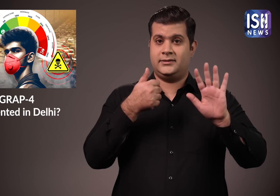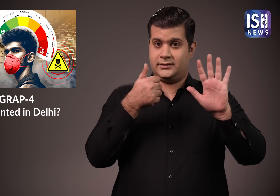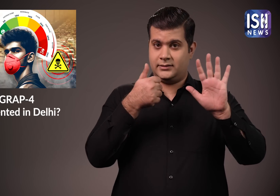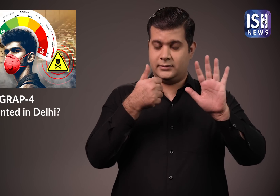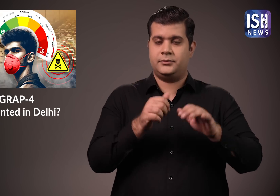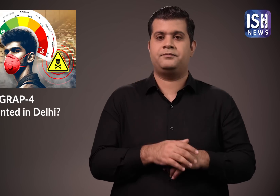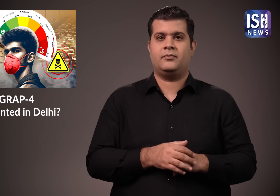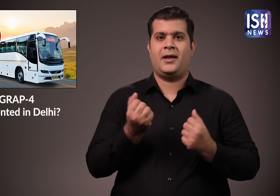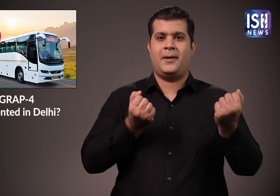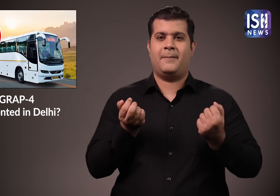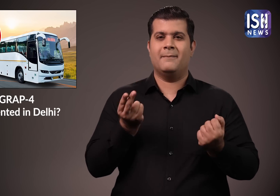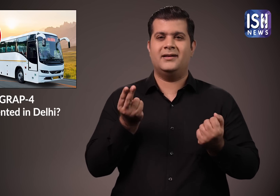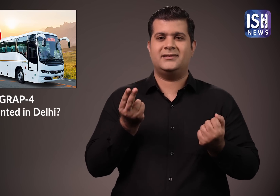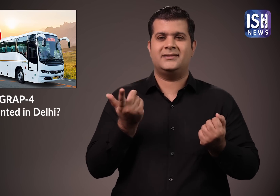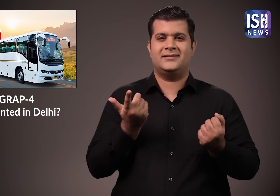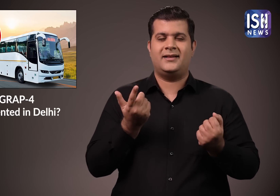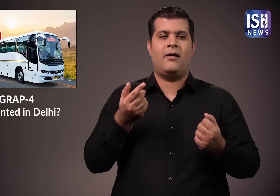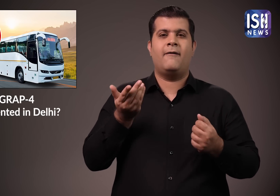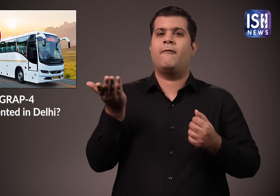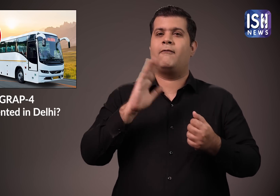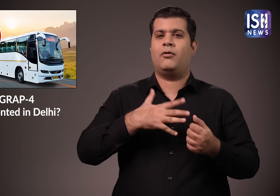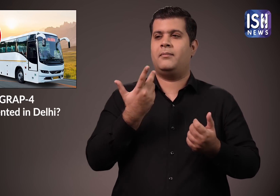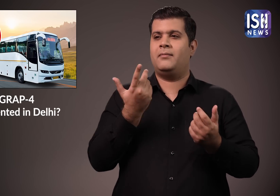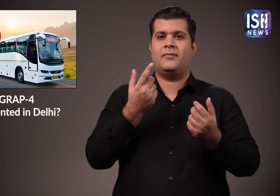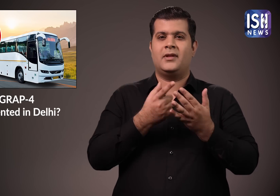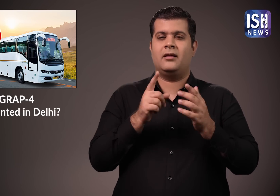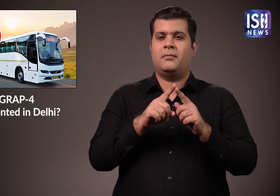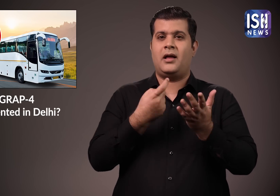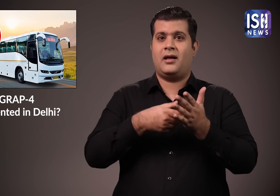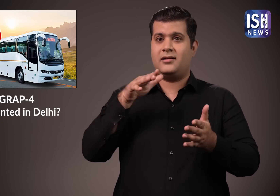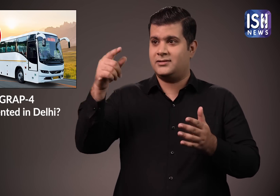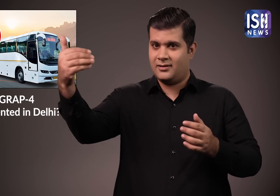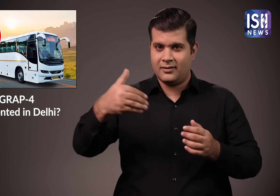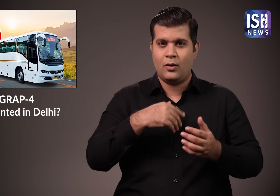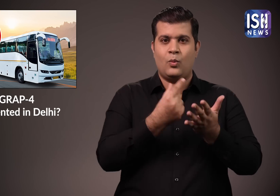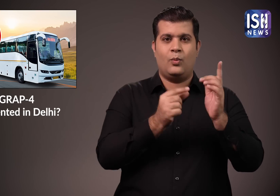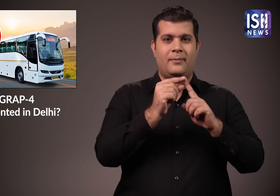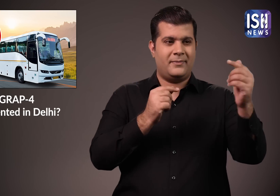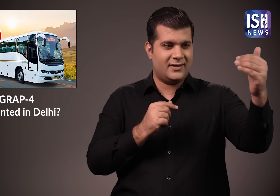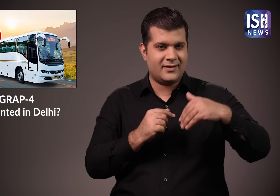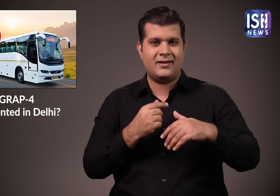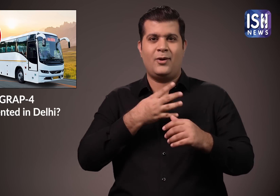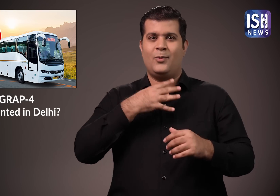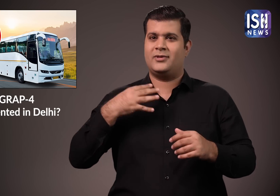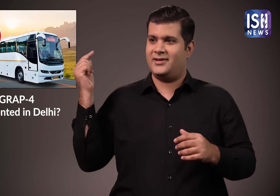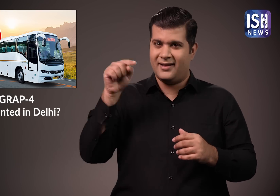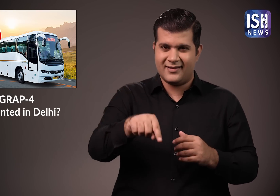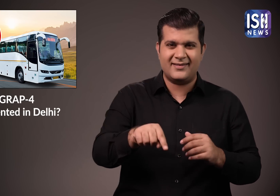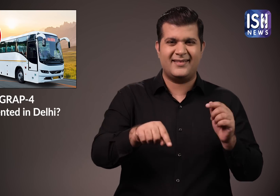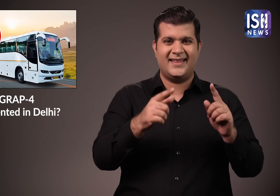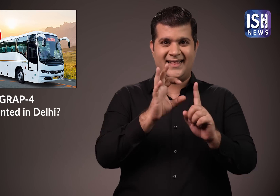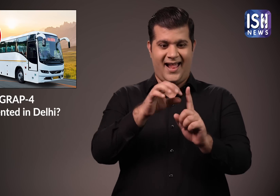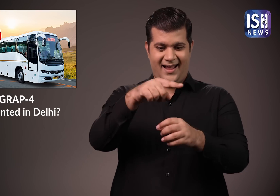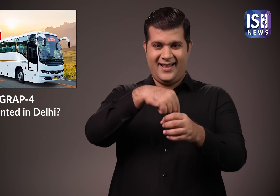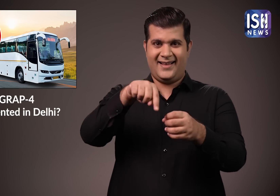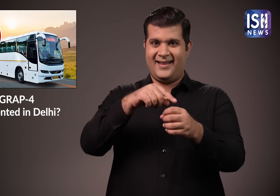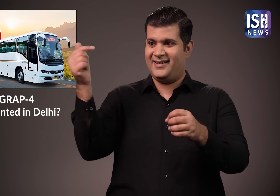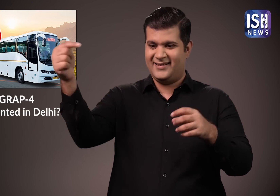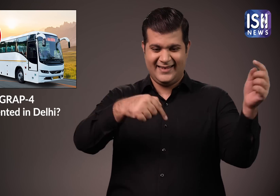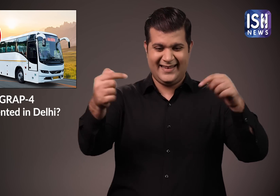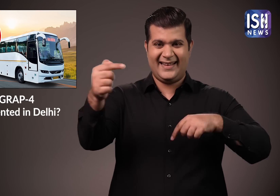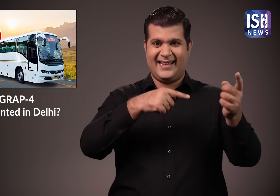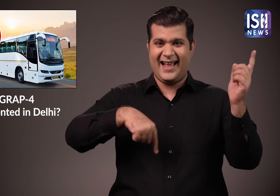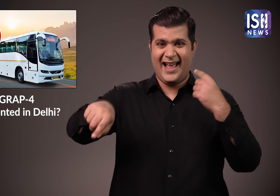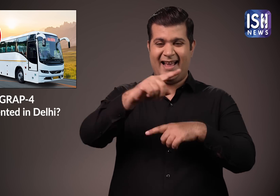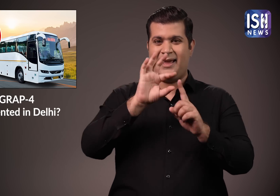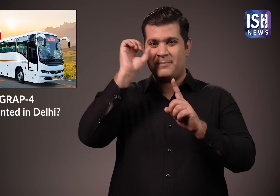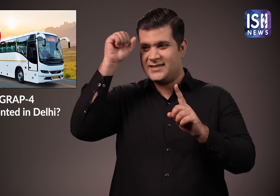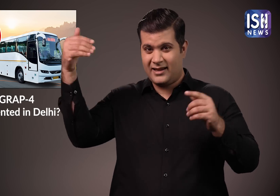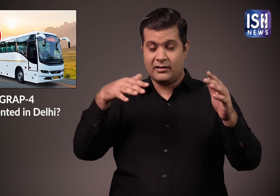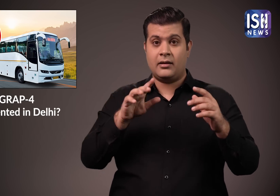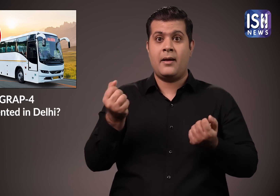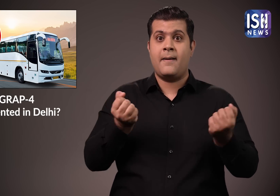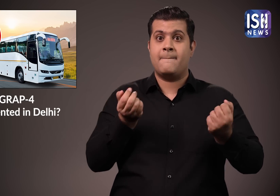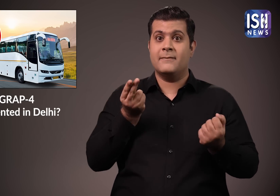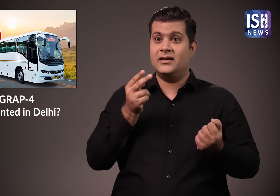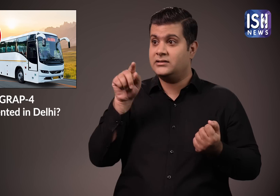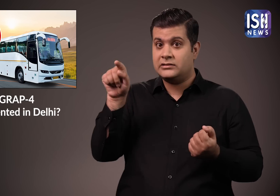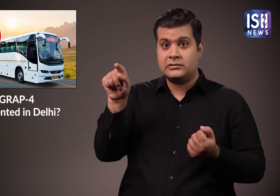6. If inter-state buses like buses from Rajasthan, Uttar Pradesh, Uttarakhand, Punjab, etc. are entering Delhi,